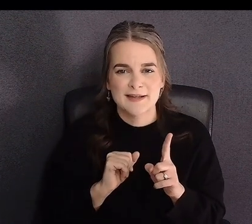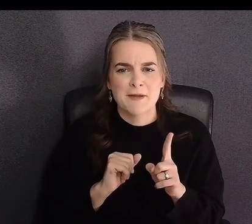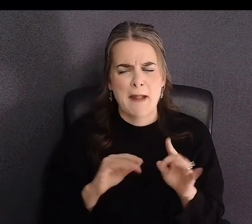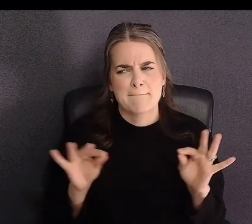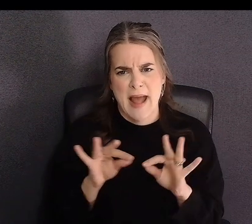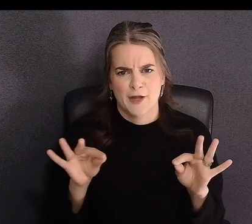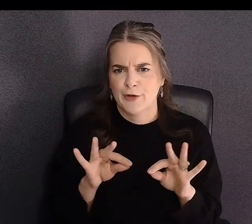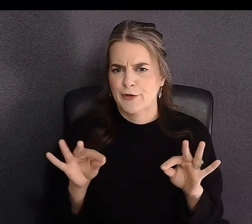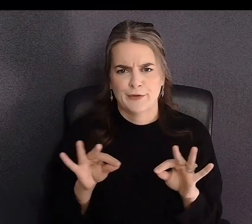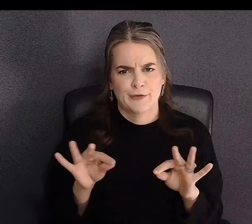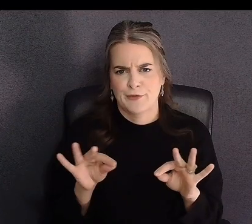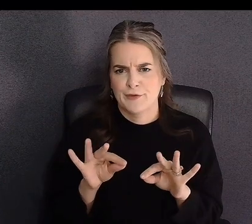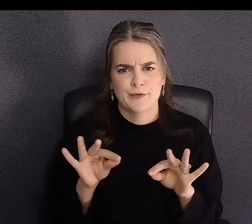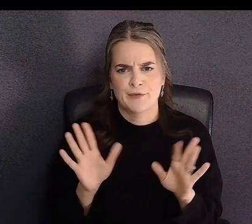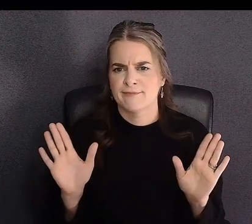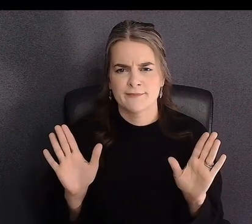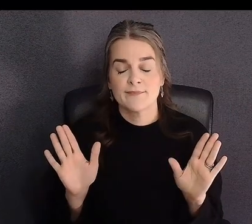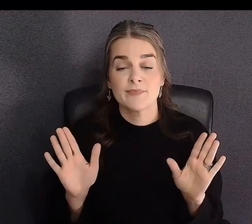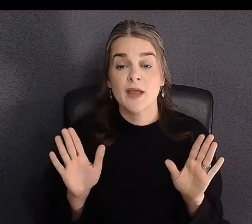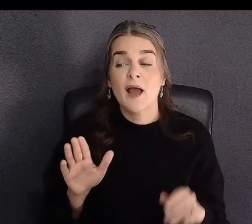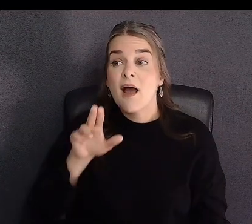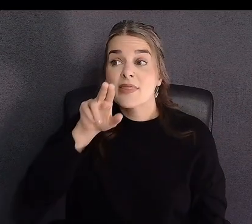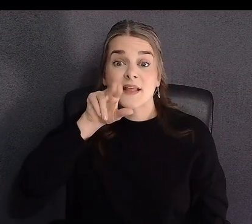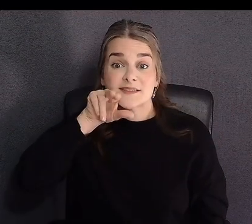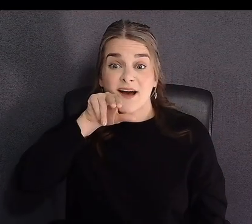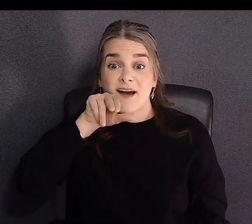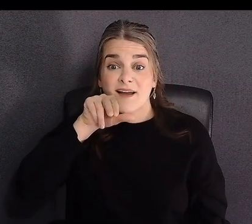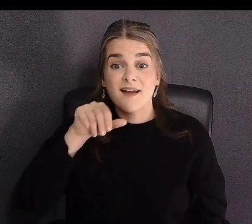But your tongue's not necessarily fatigued with it. It's just a learning curve because you